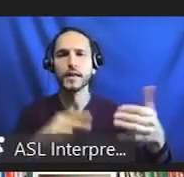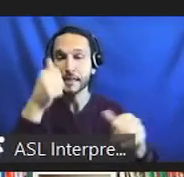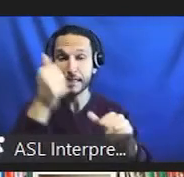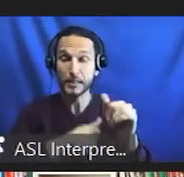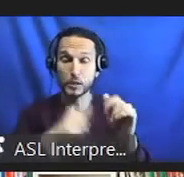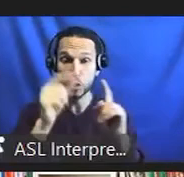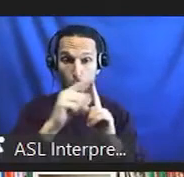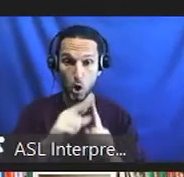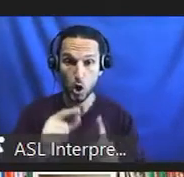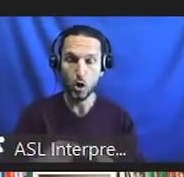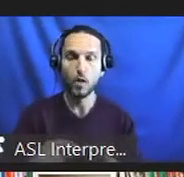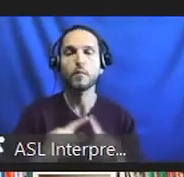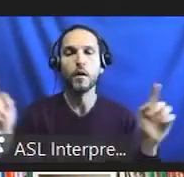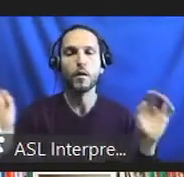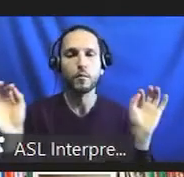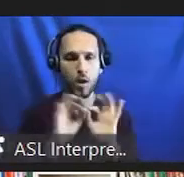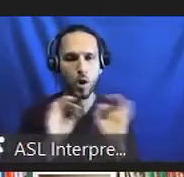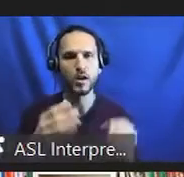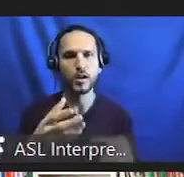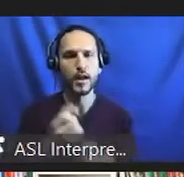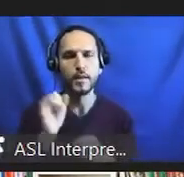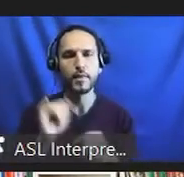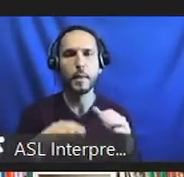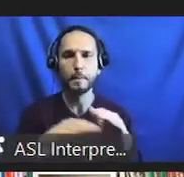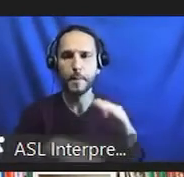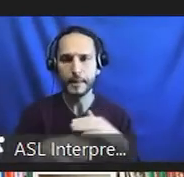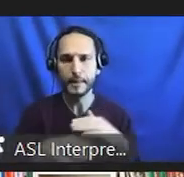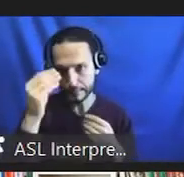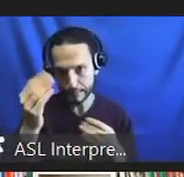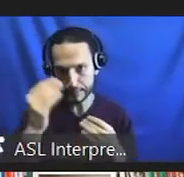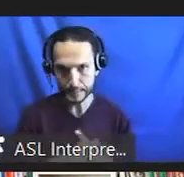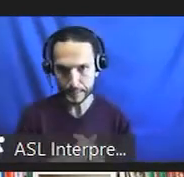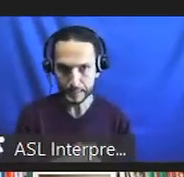But we do want you to get some of the basic information.